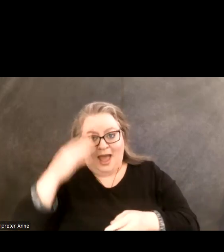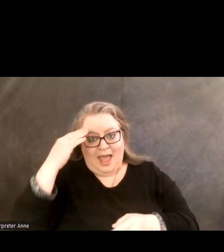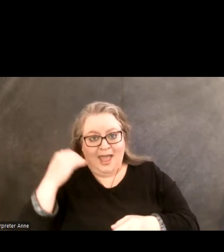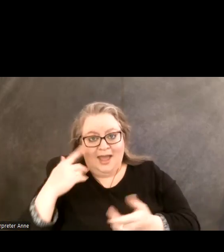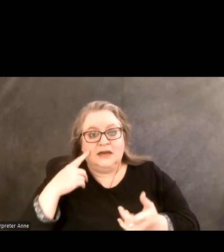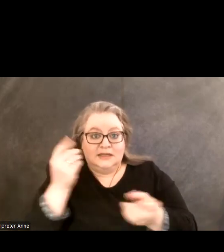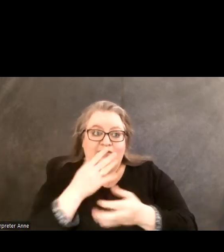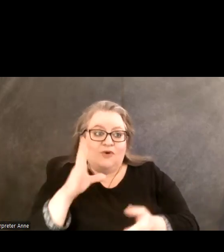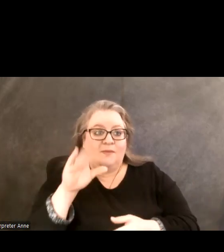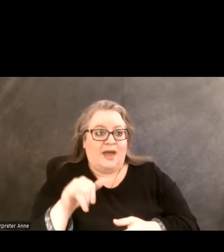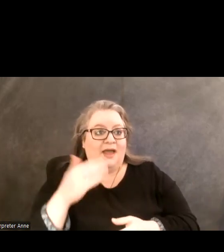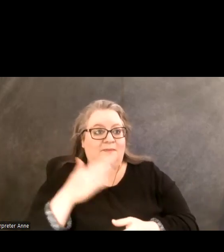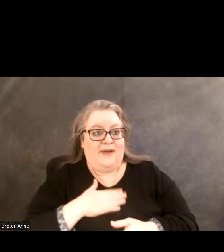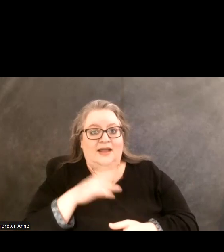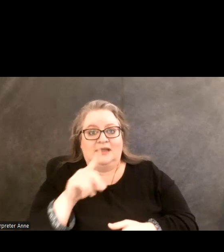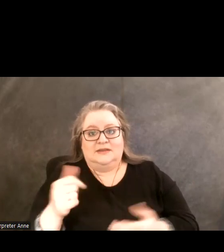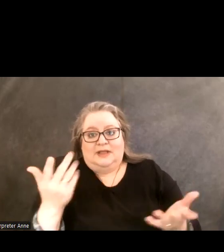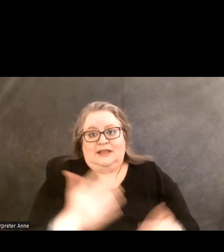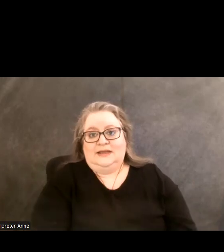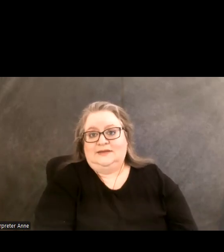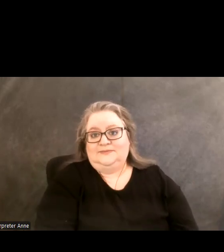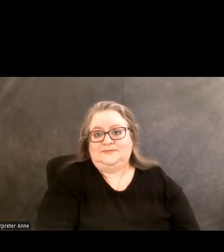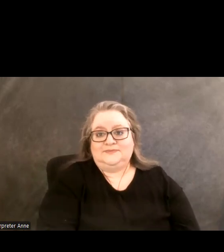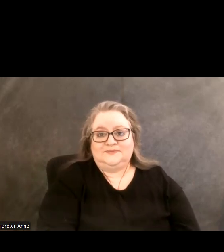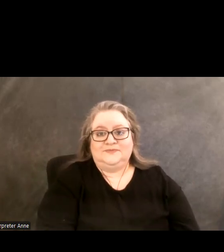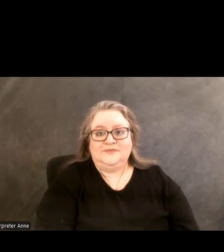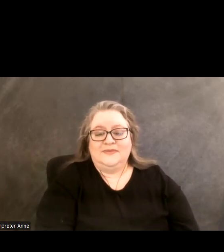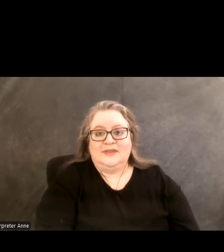by my disability. And I think that that is an